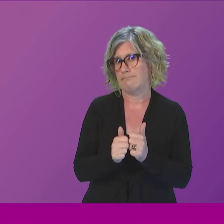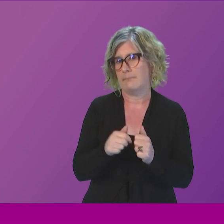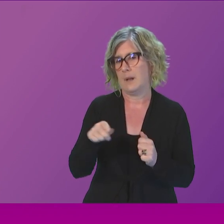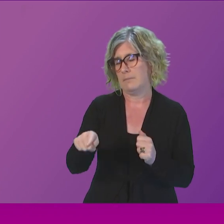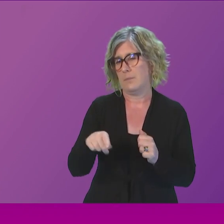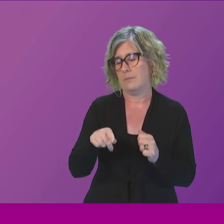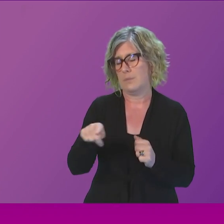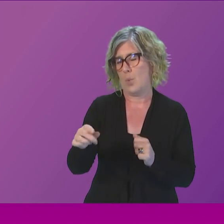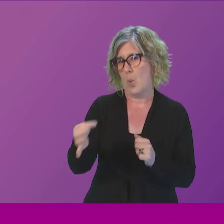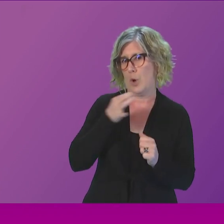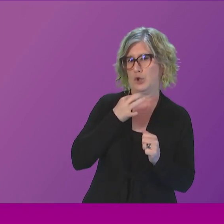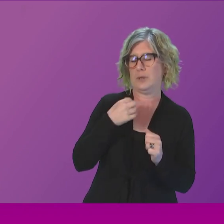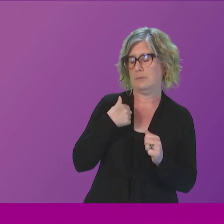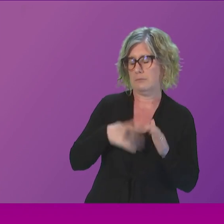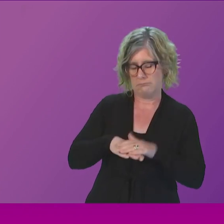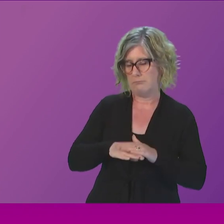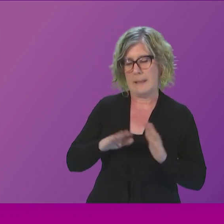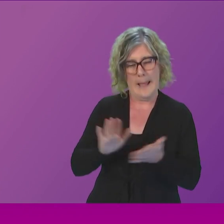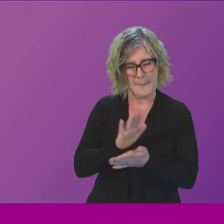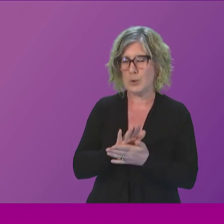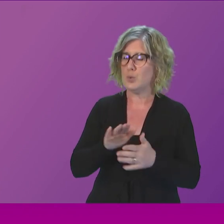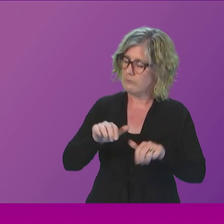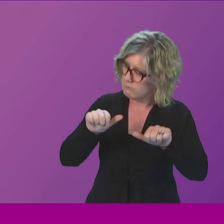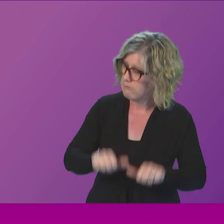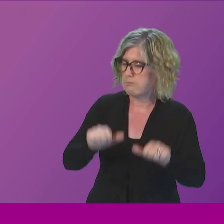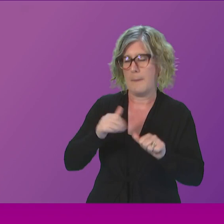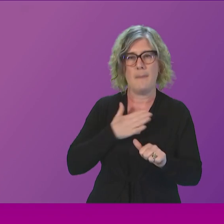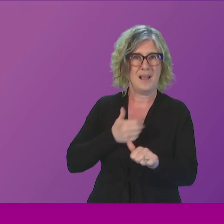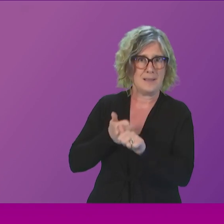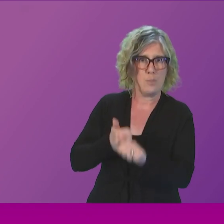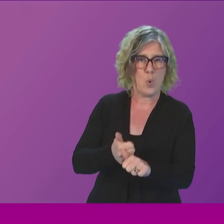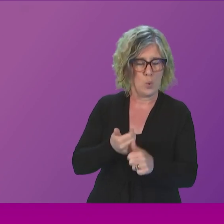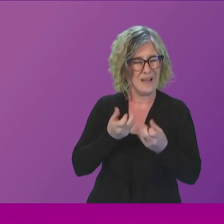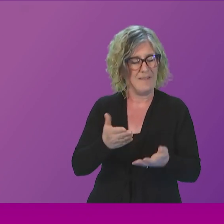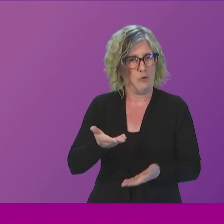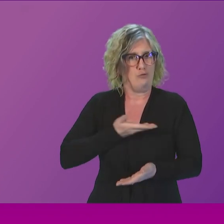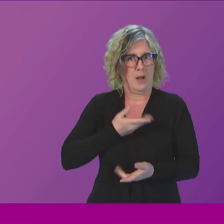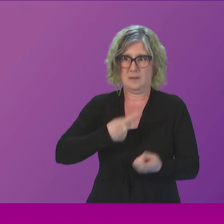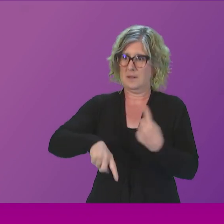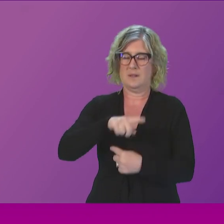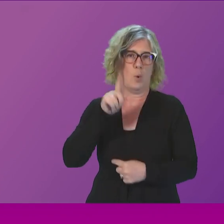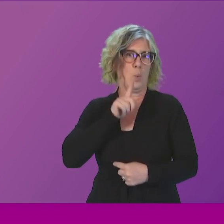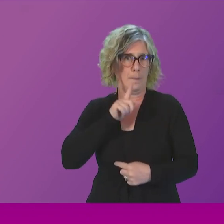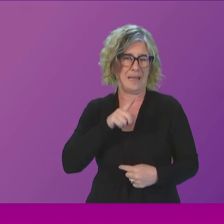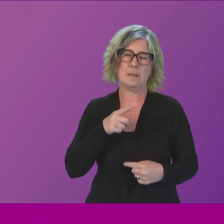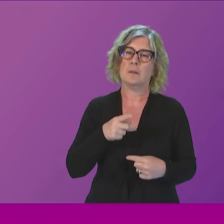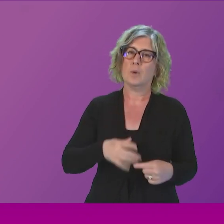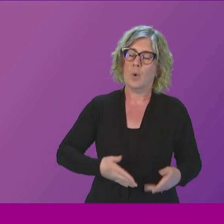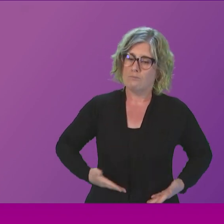I am very happy to reaffirm my support. Women should be able to access abortions without judgment.